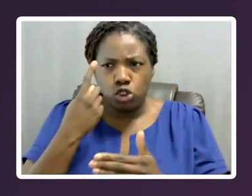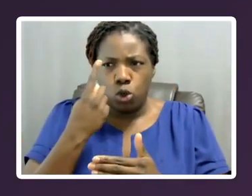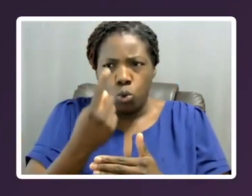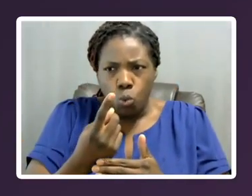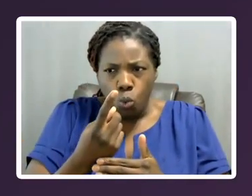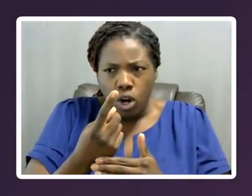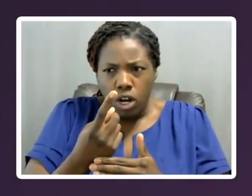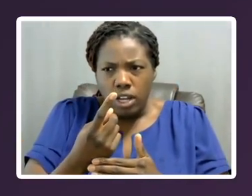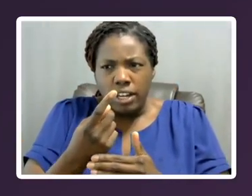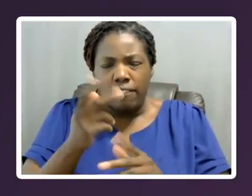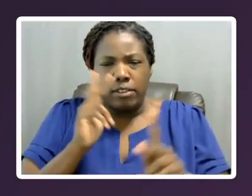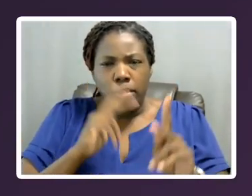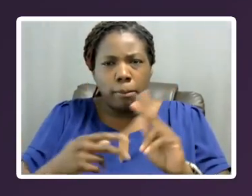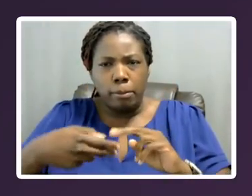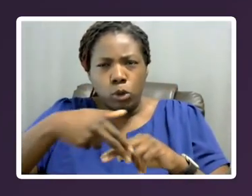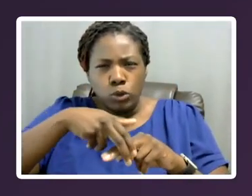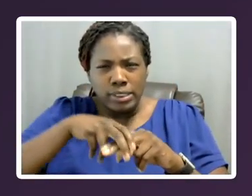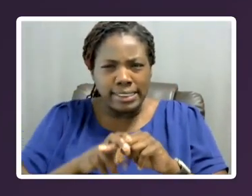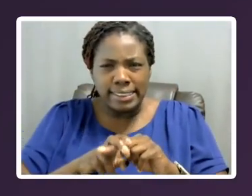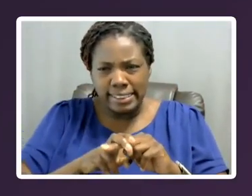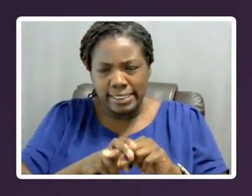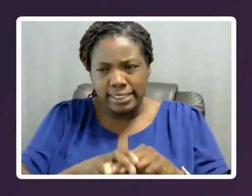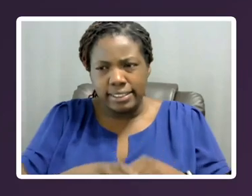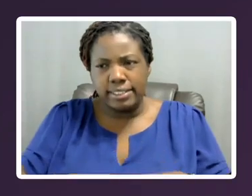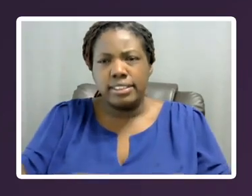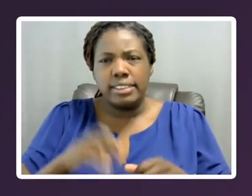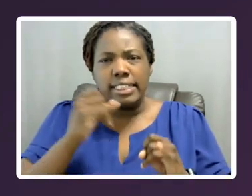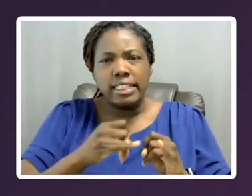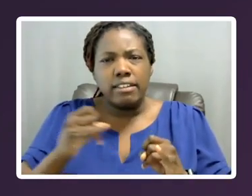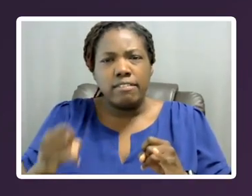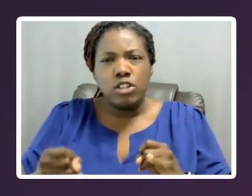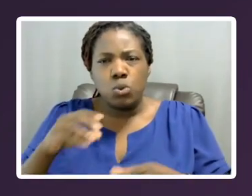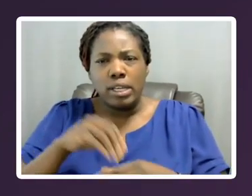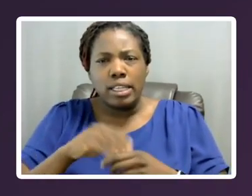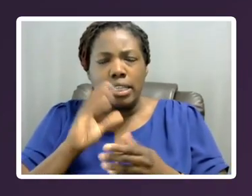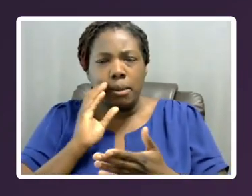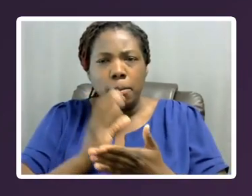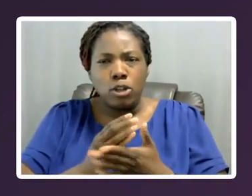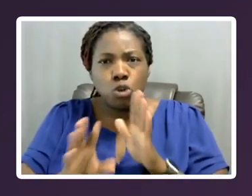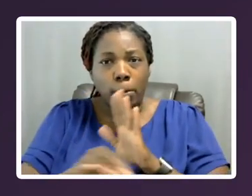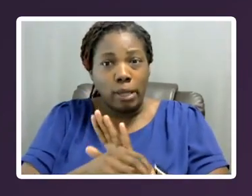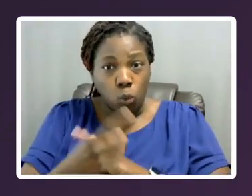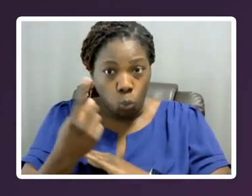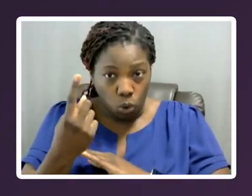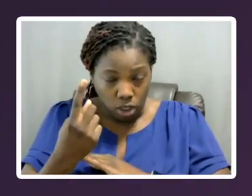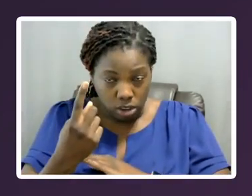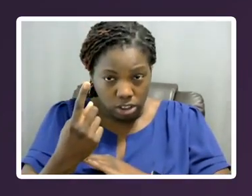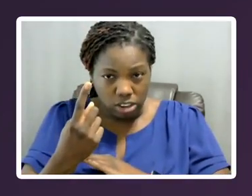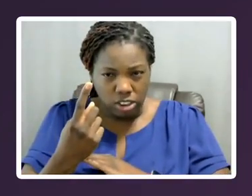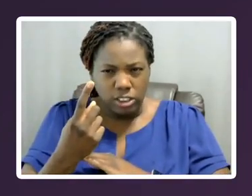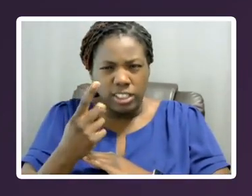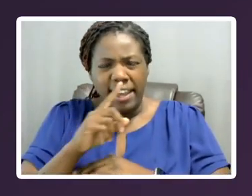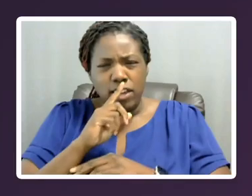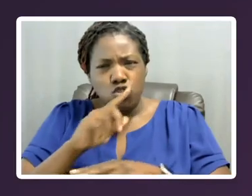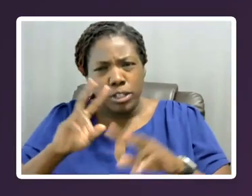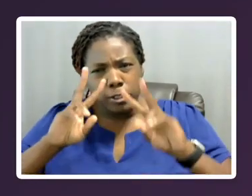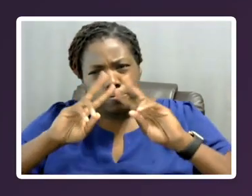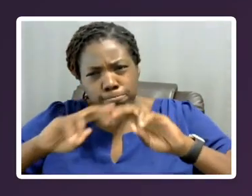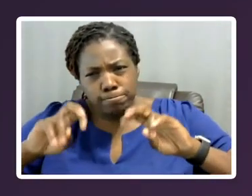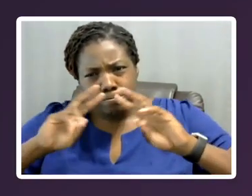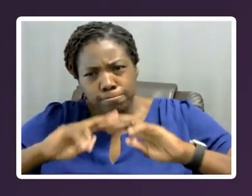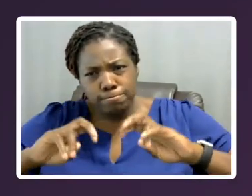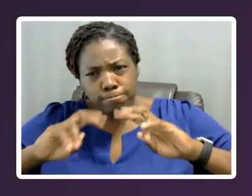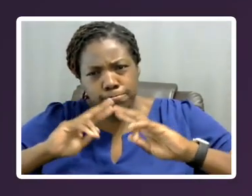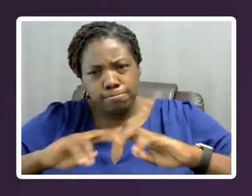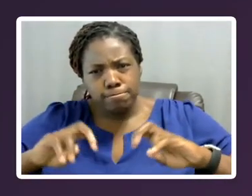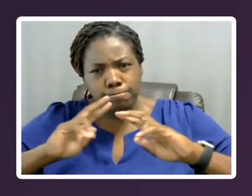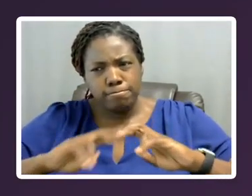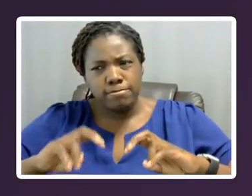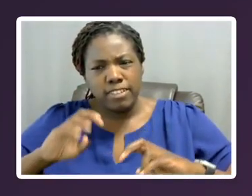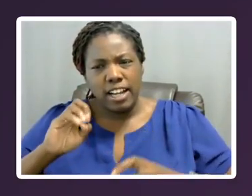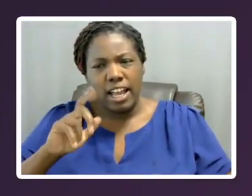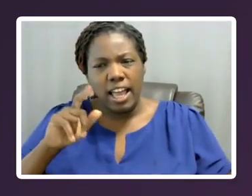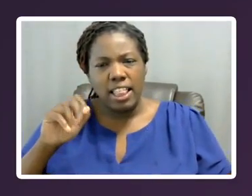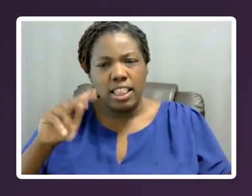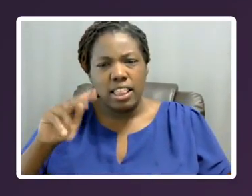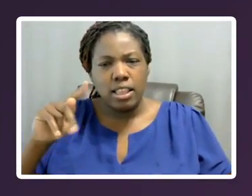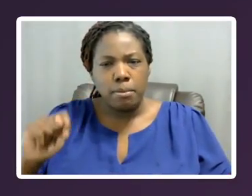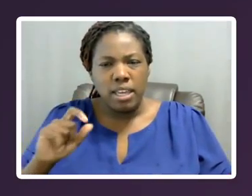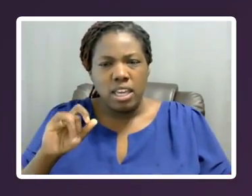the individuals in the portrait. Choose one and take a close look at the element of pose. How